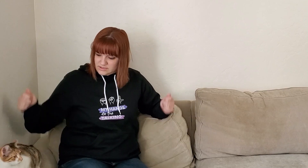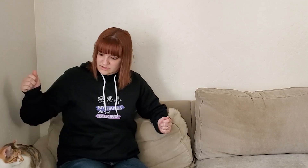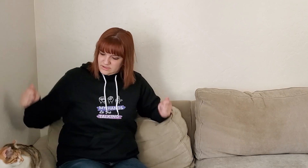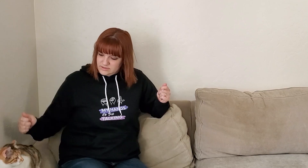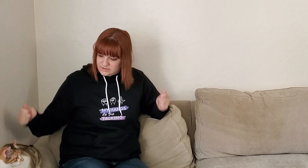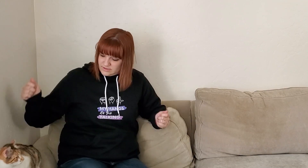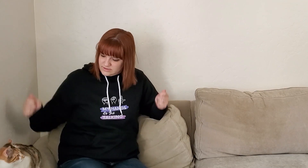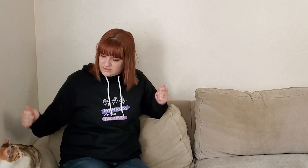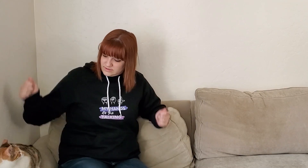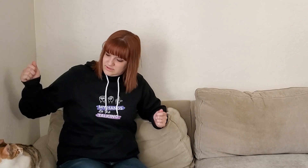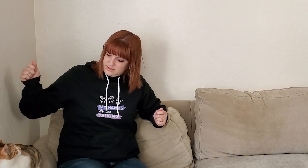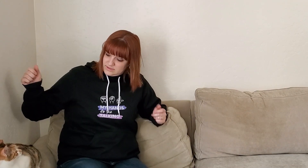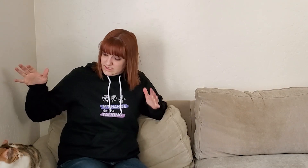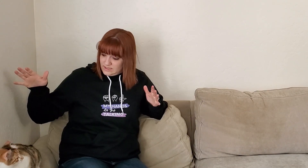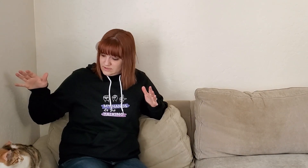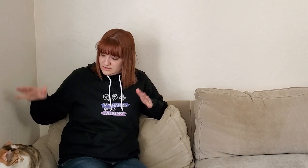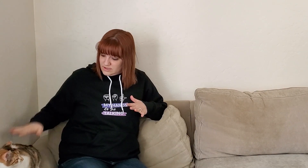And I dance dance dance, I'm a cat, I'm a kitty cat, and I dance dance dance and I meow meow moew.